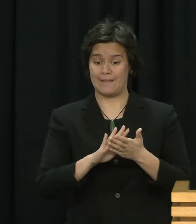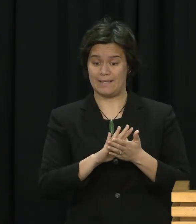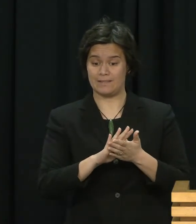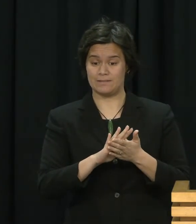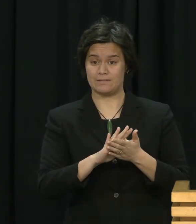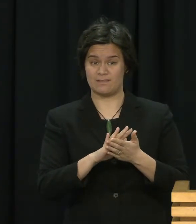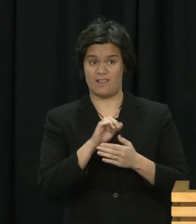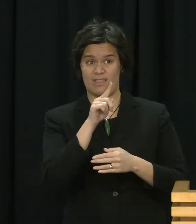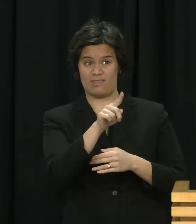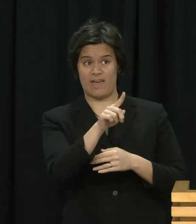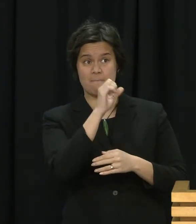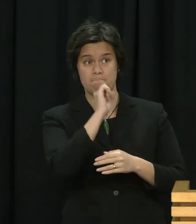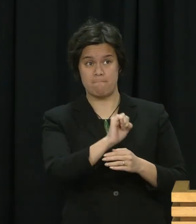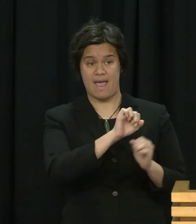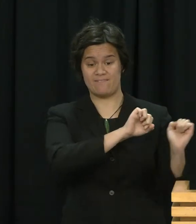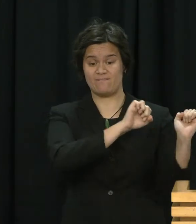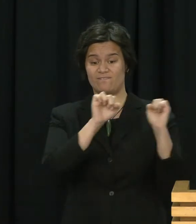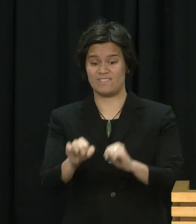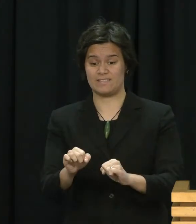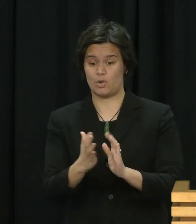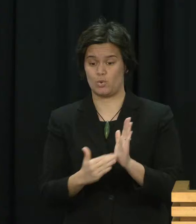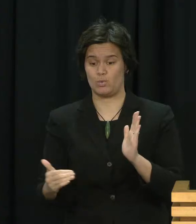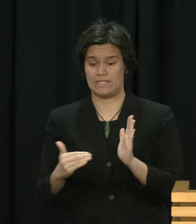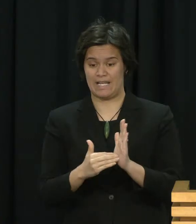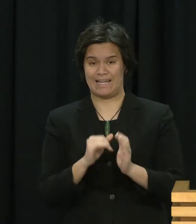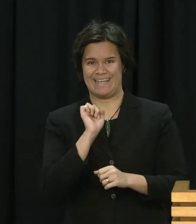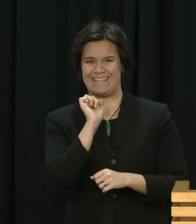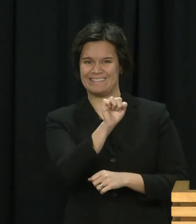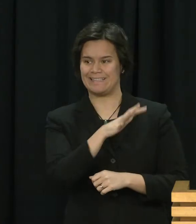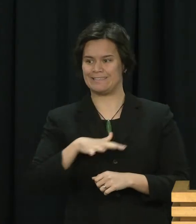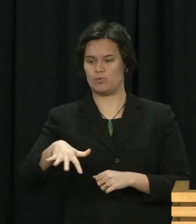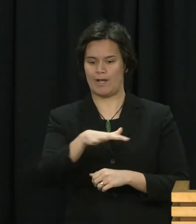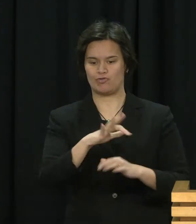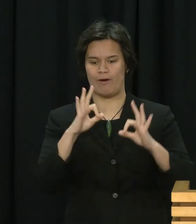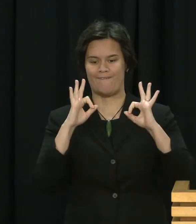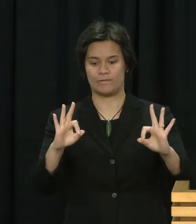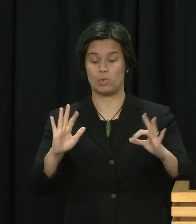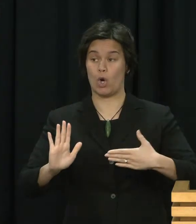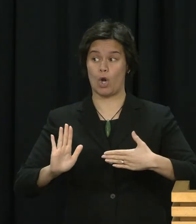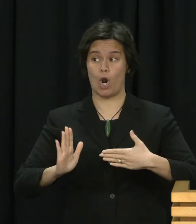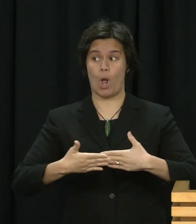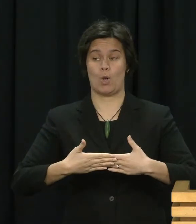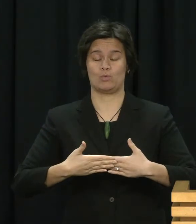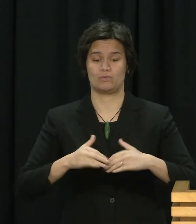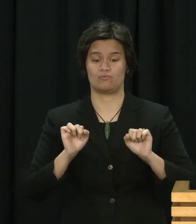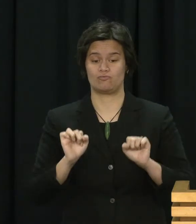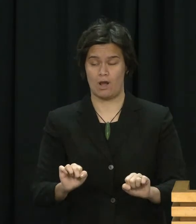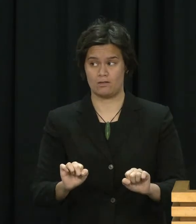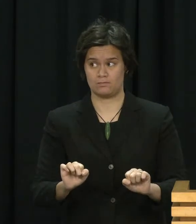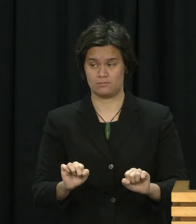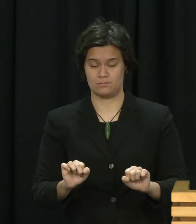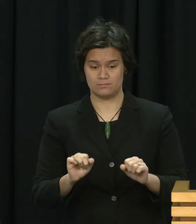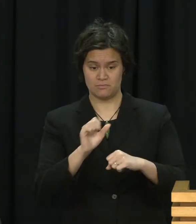We'll come back over here.